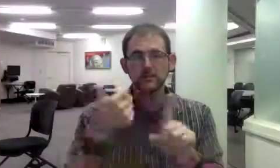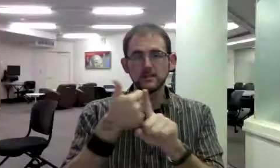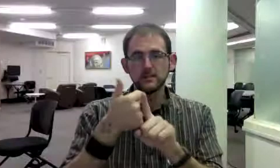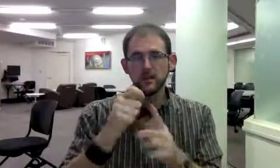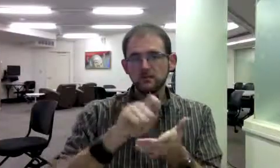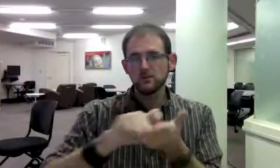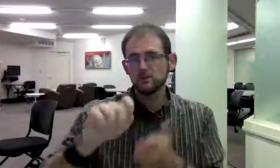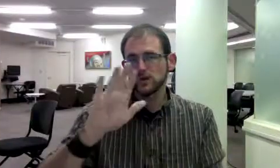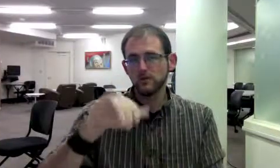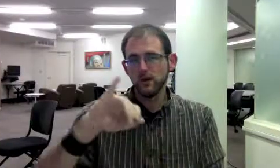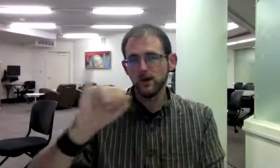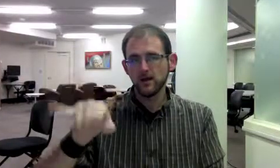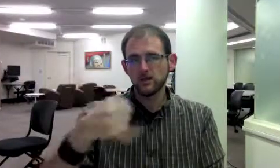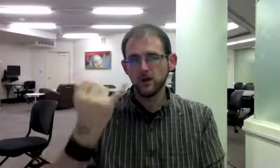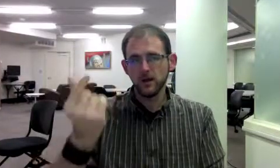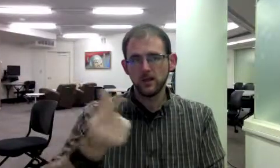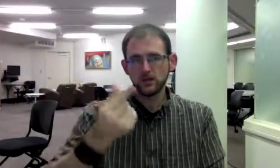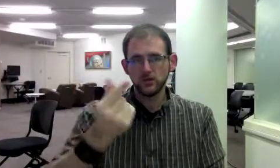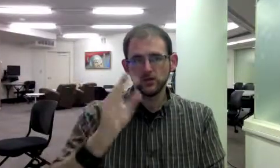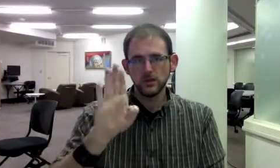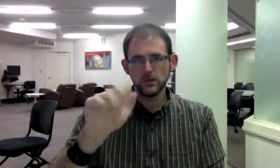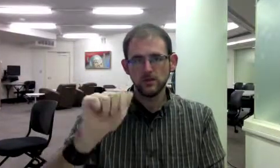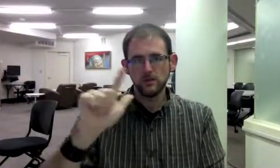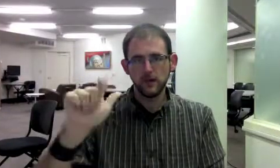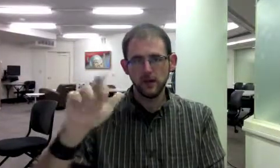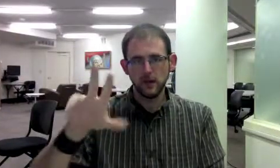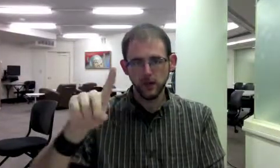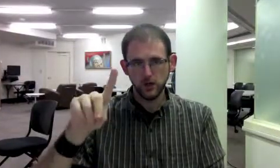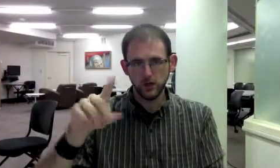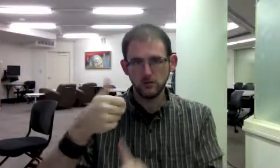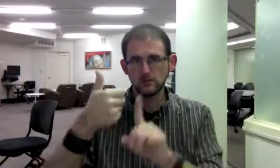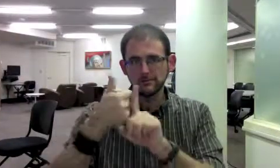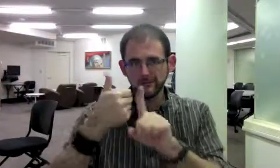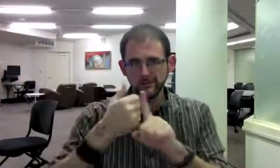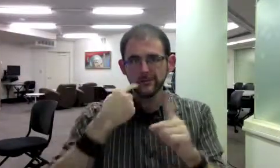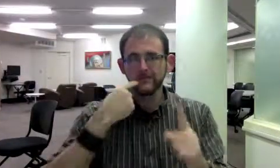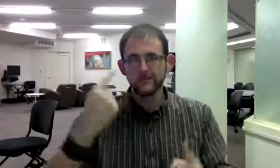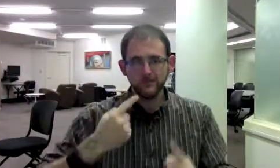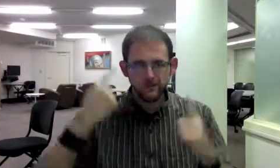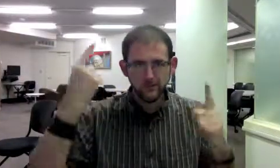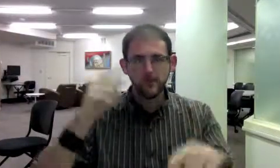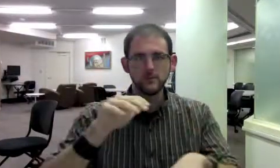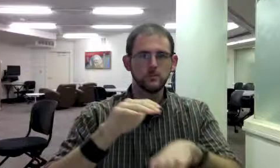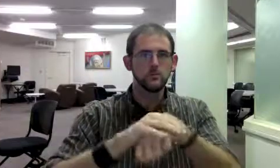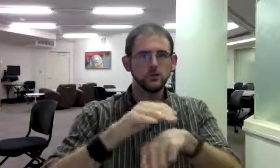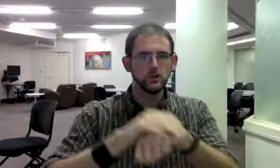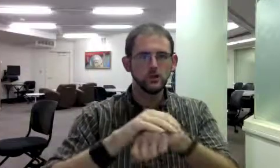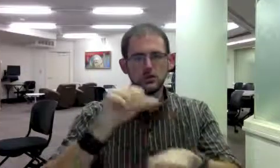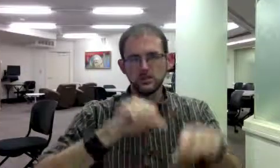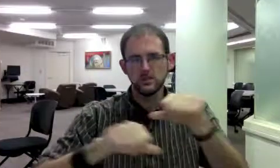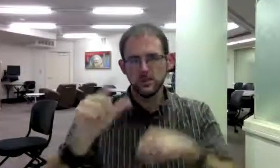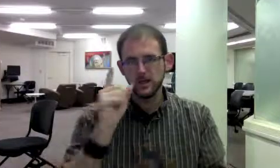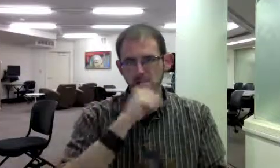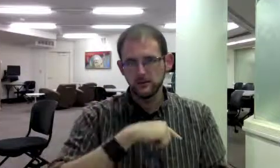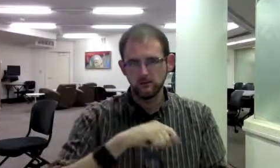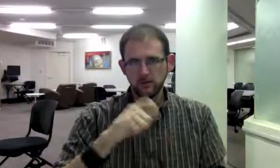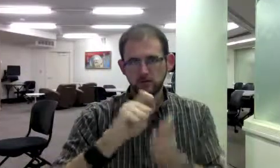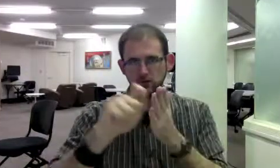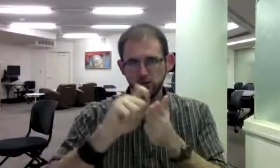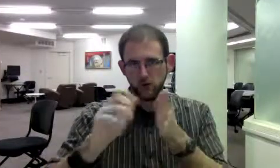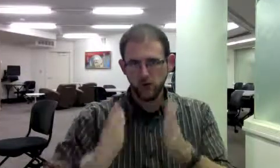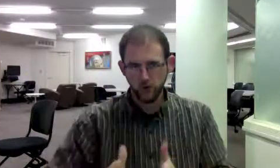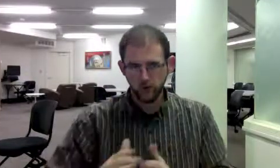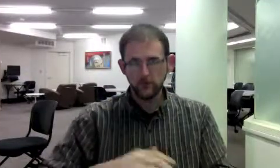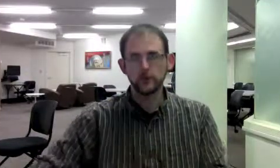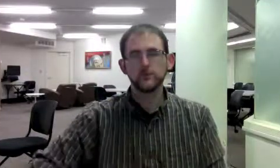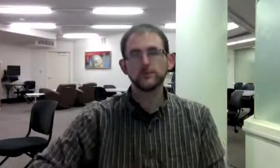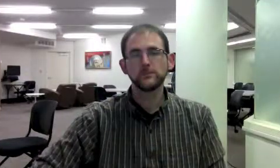It's written by J.G. Ballard. He's a well-known British science fiction author.